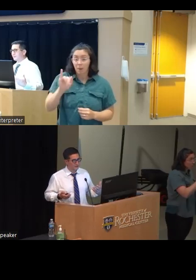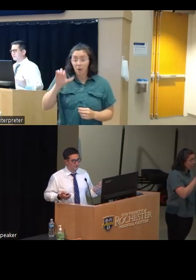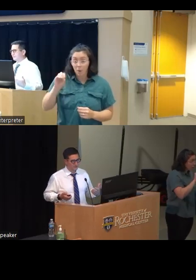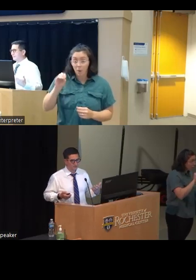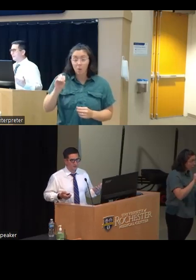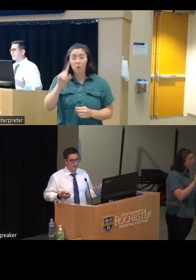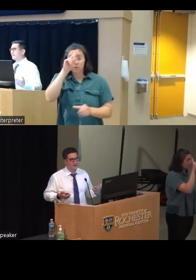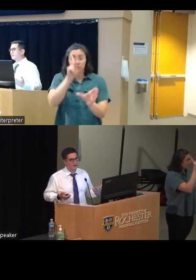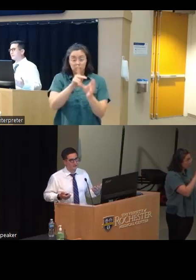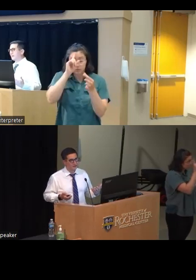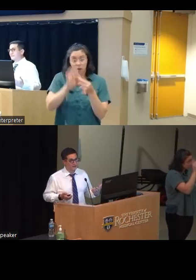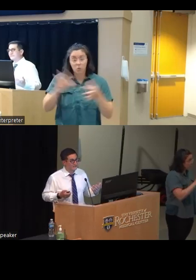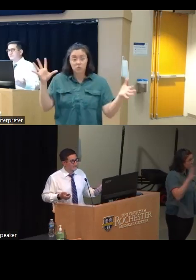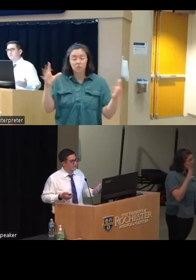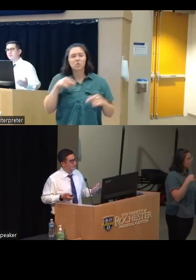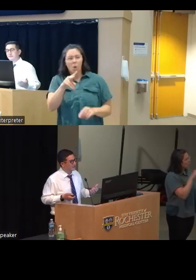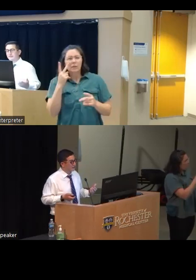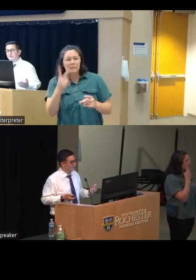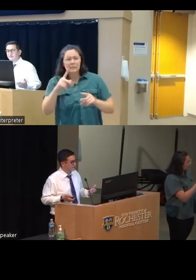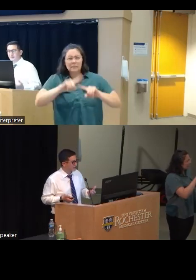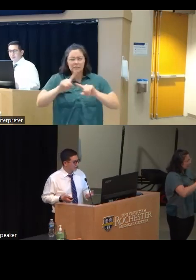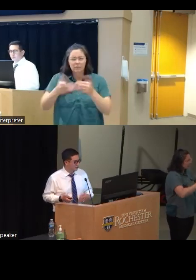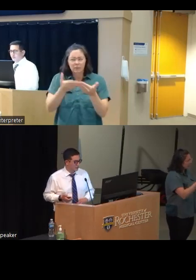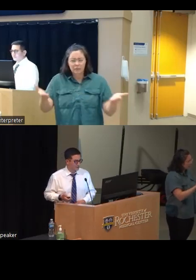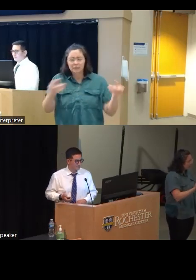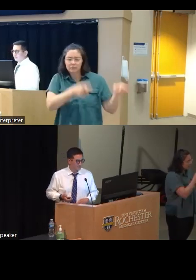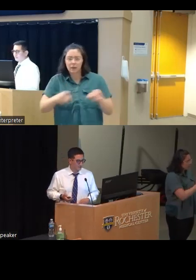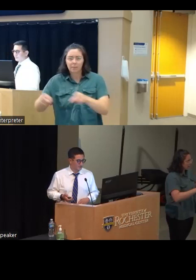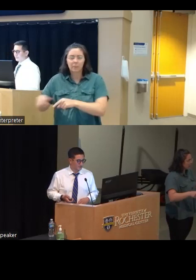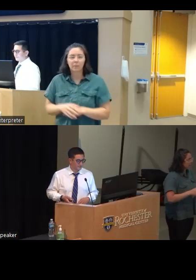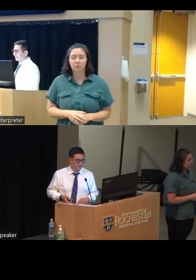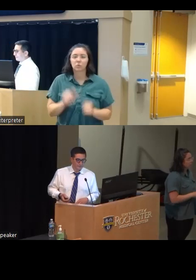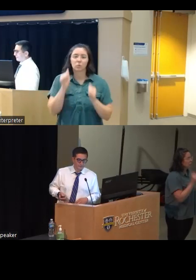about psychosis I was like oh I can actually like see different things utilizing retinal Imaging